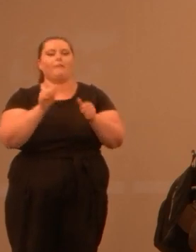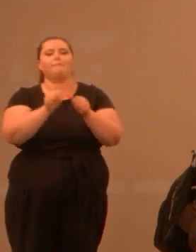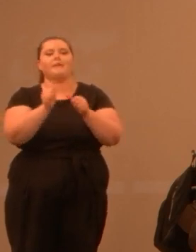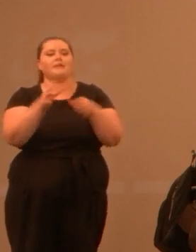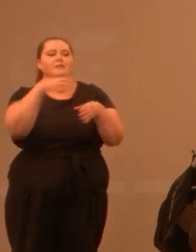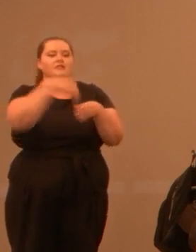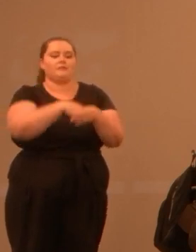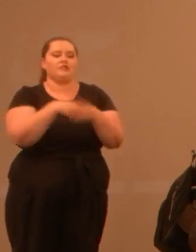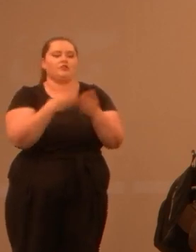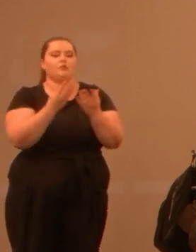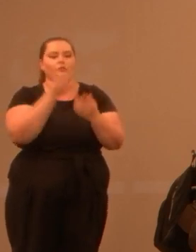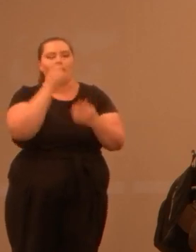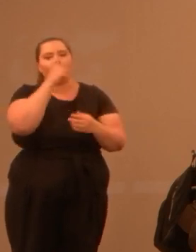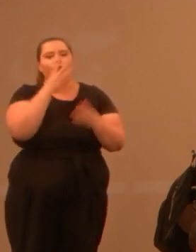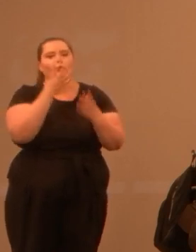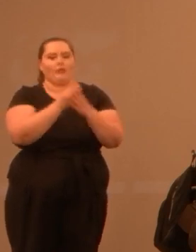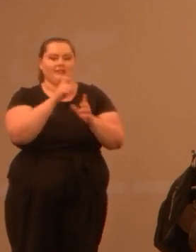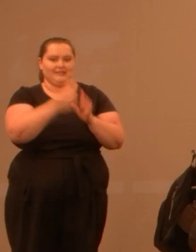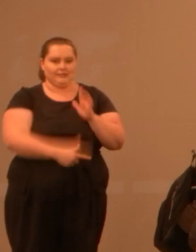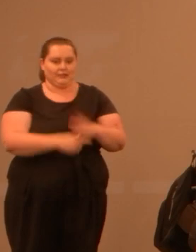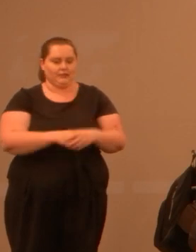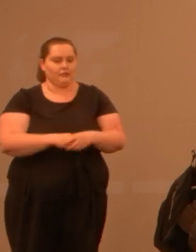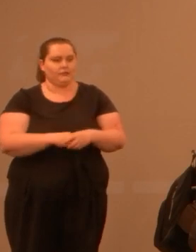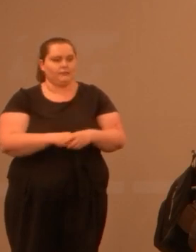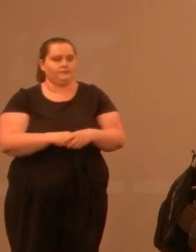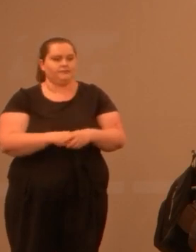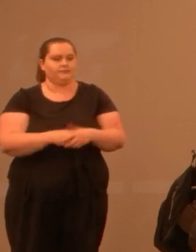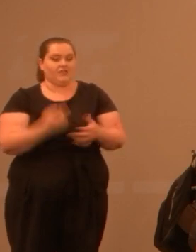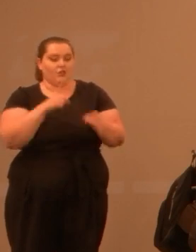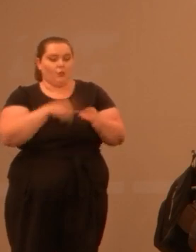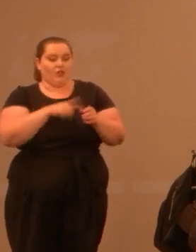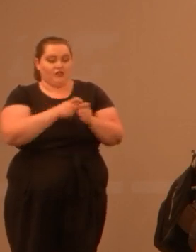disability. And the quality of resources that have been produced by all